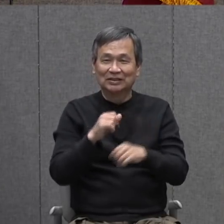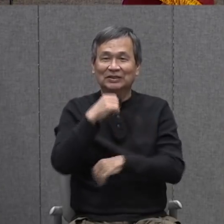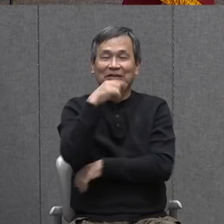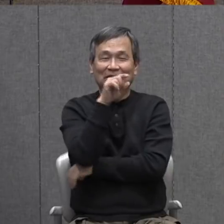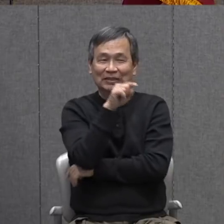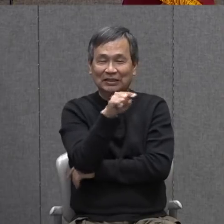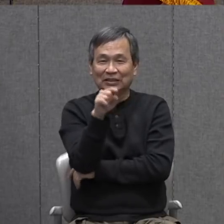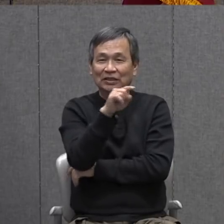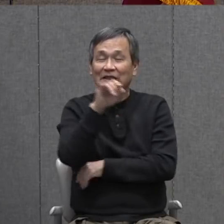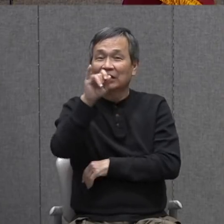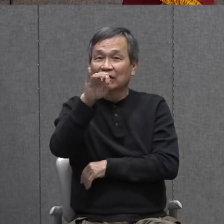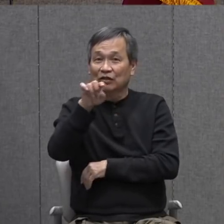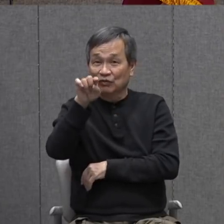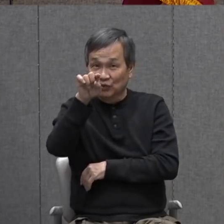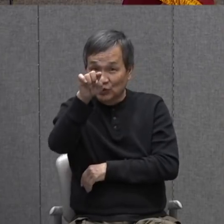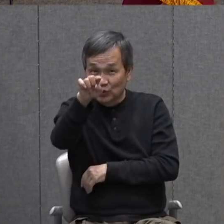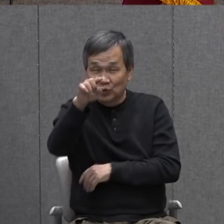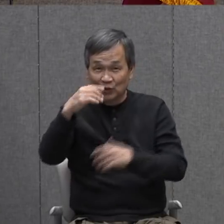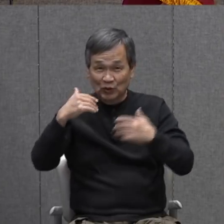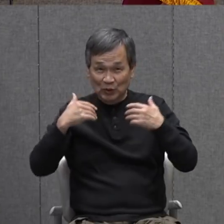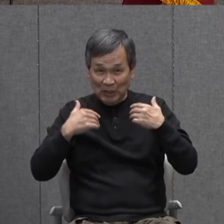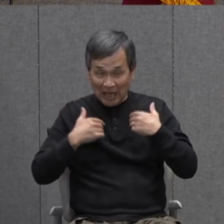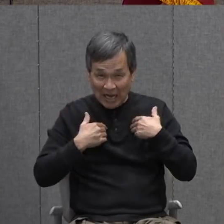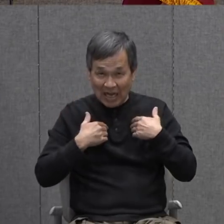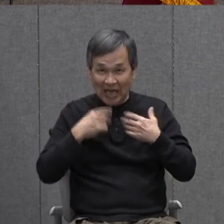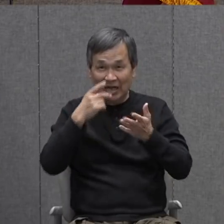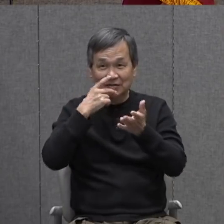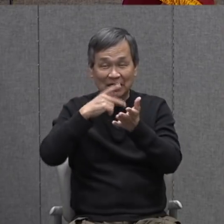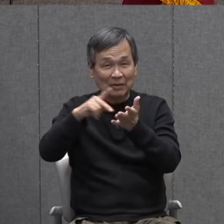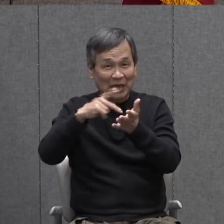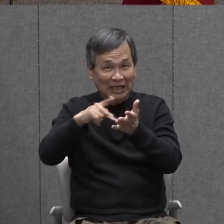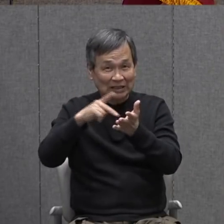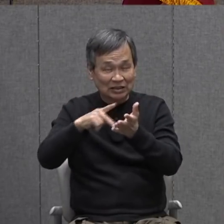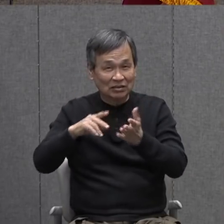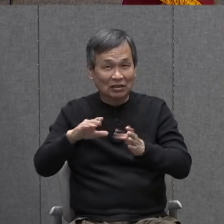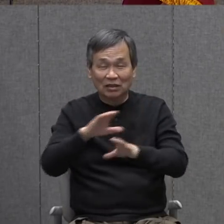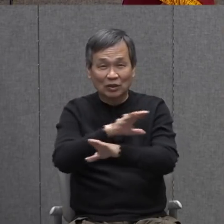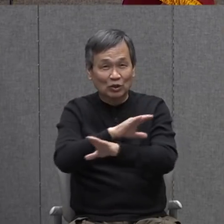If you're using a pencil, don't forget you can erase.